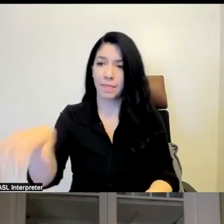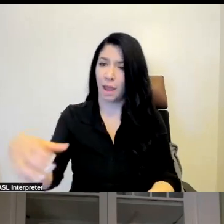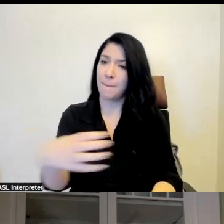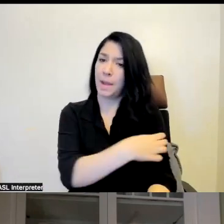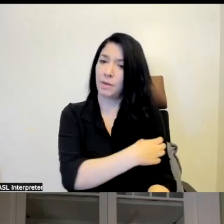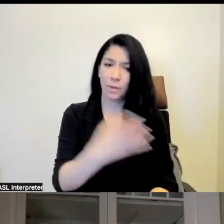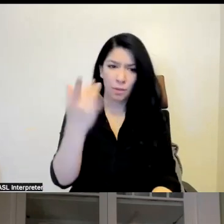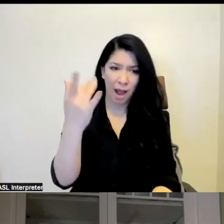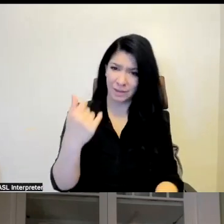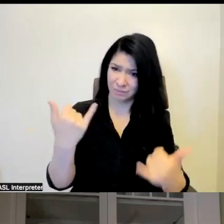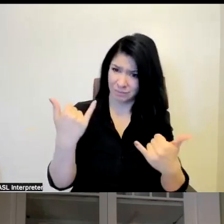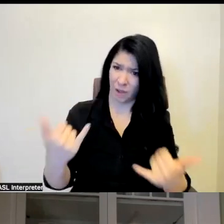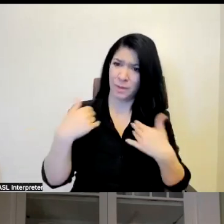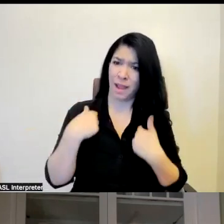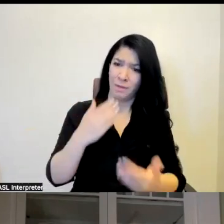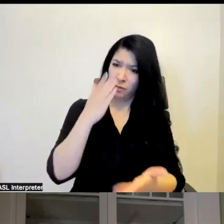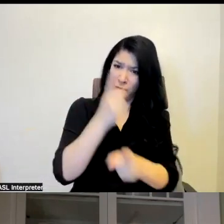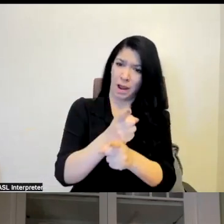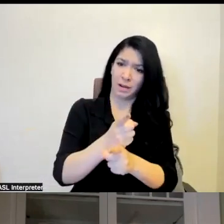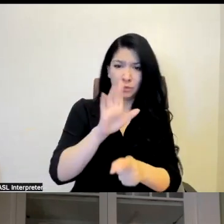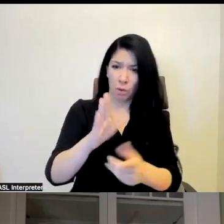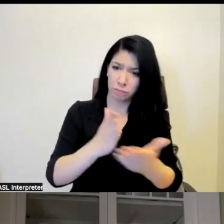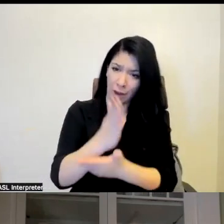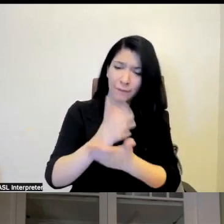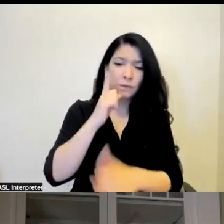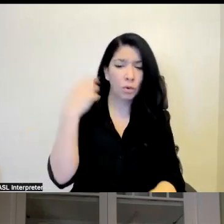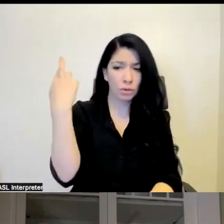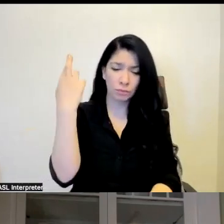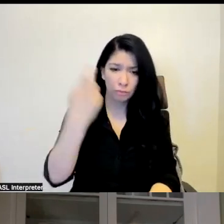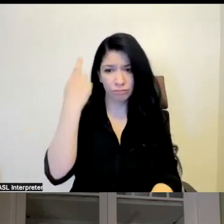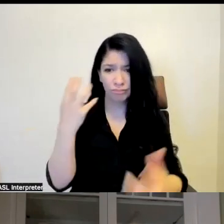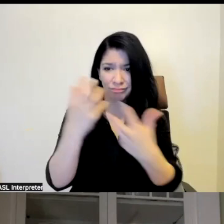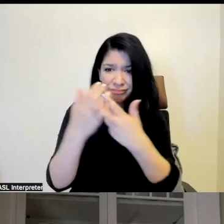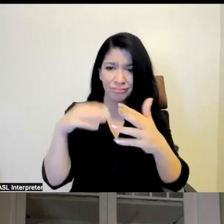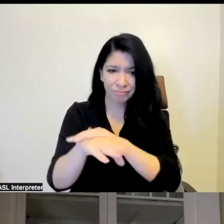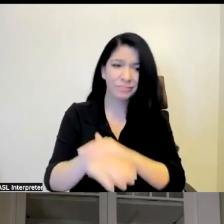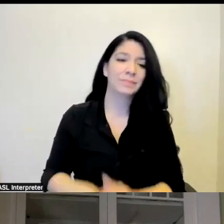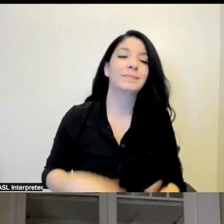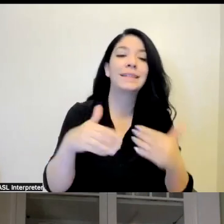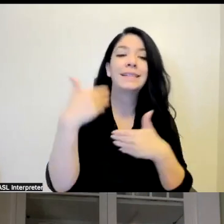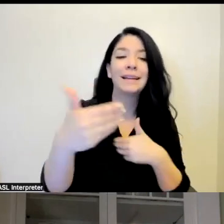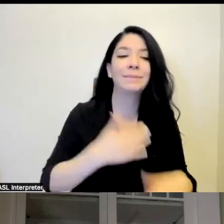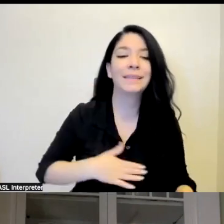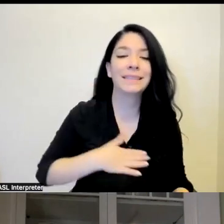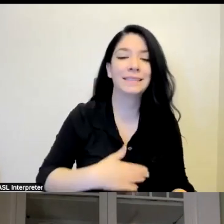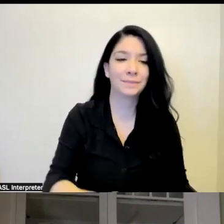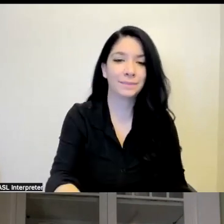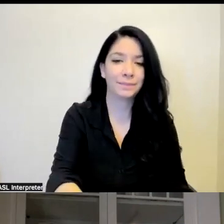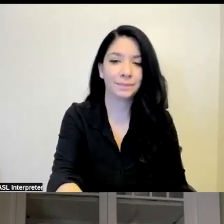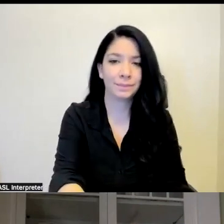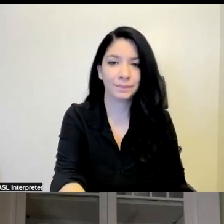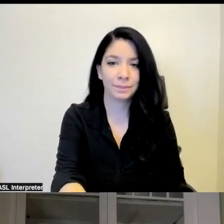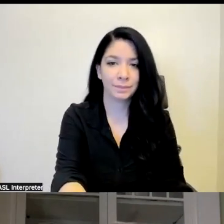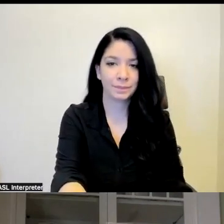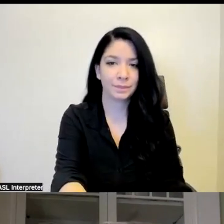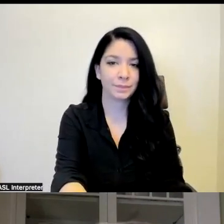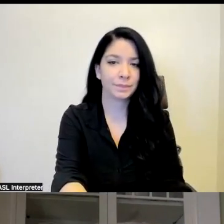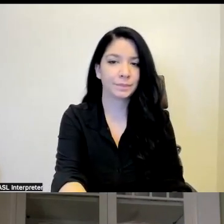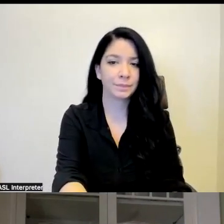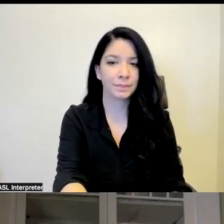accommodations in healthcare given the right circumstances. Next slide, please. So if you try